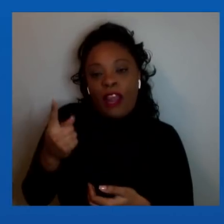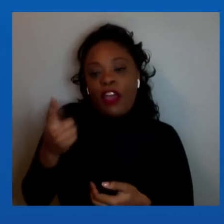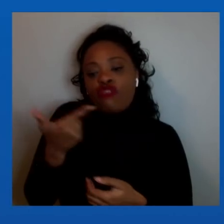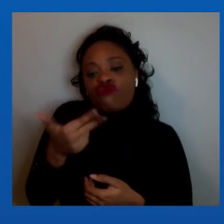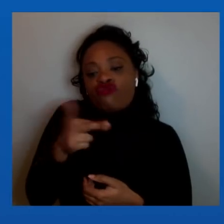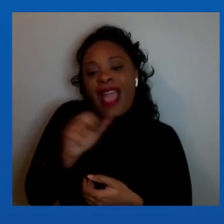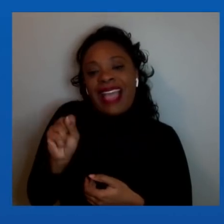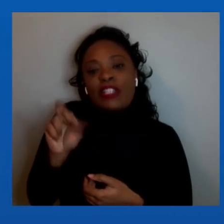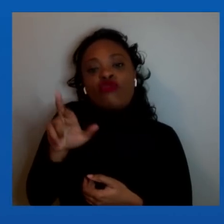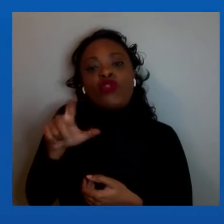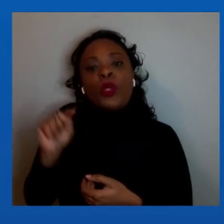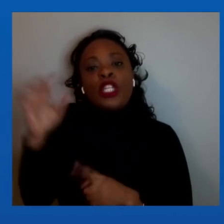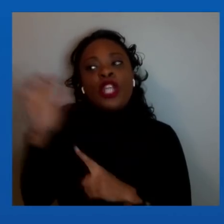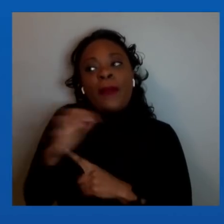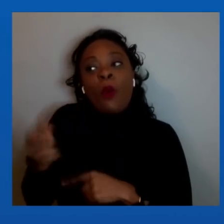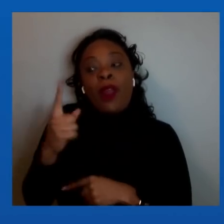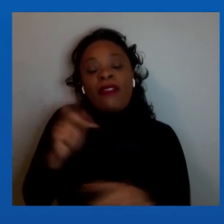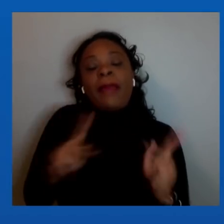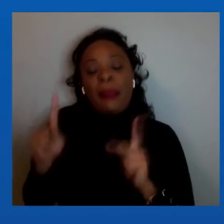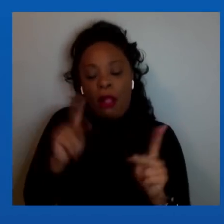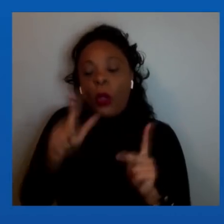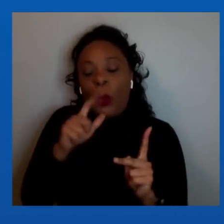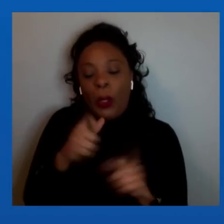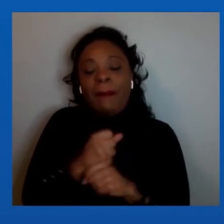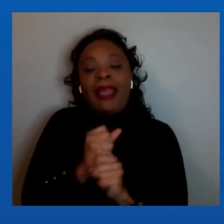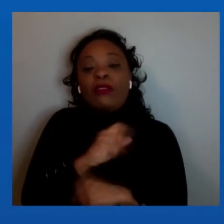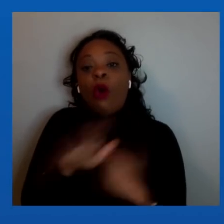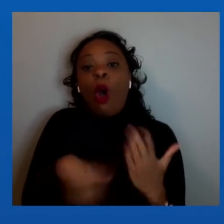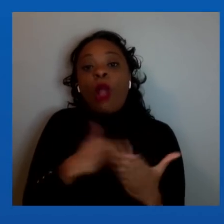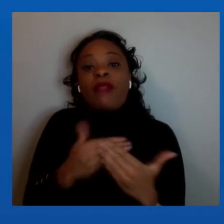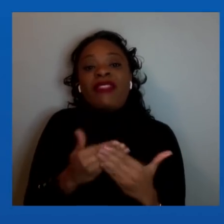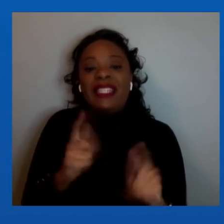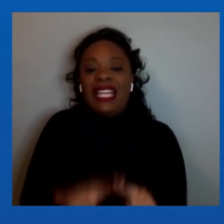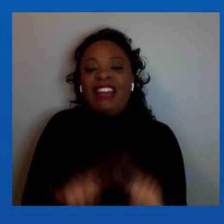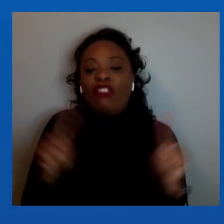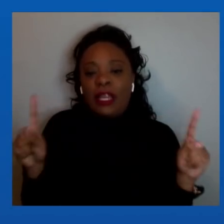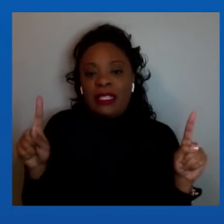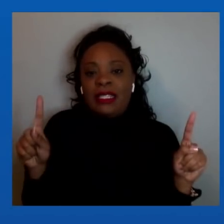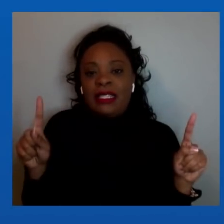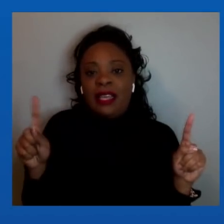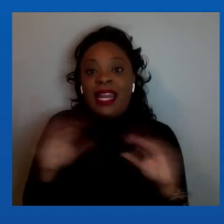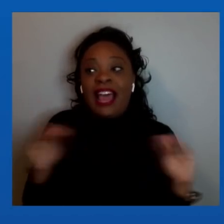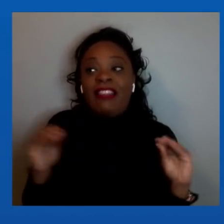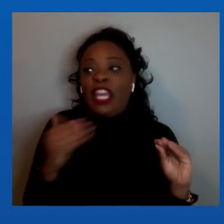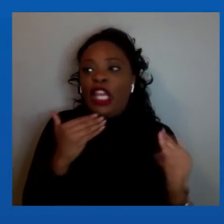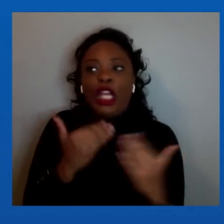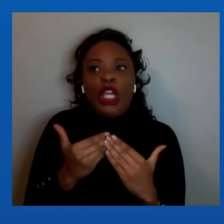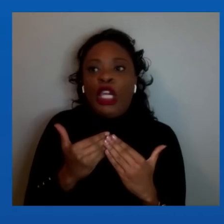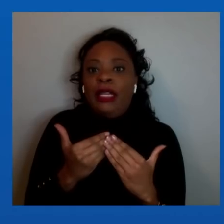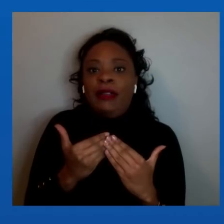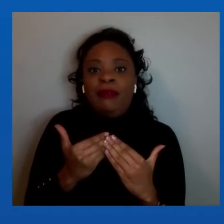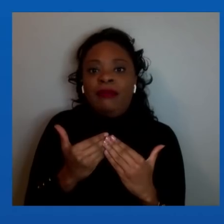One of the people who makes all the difference of which nothing good can really happen